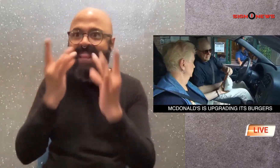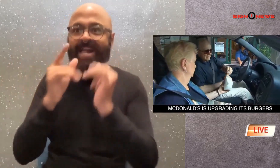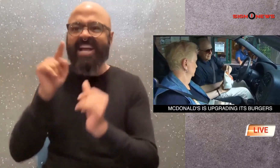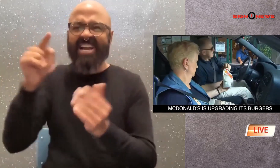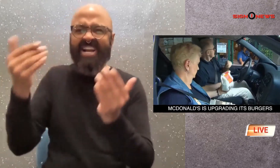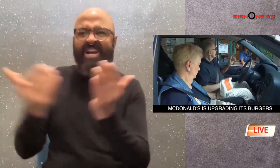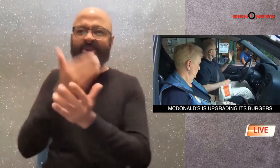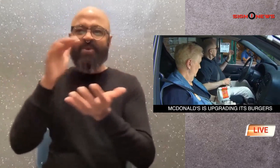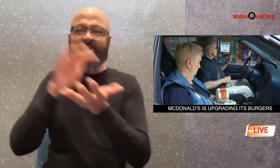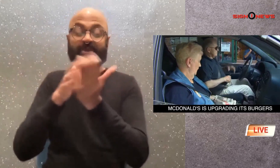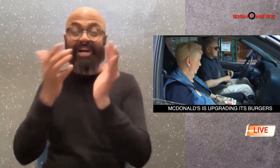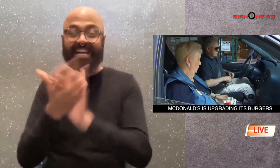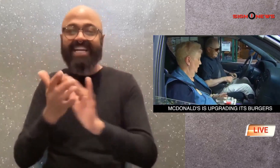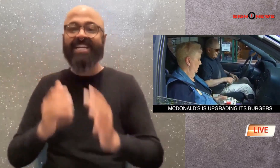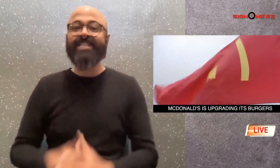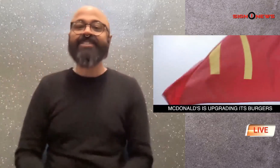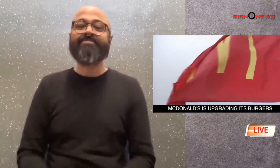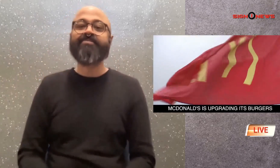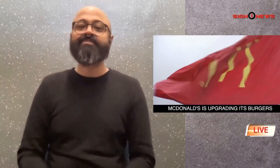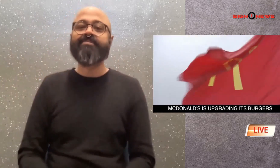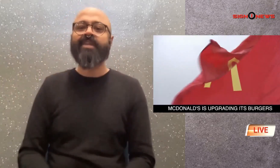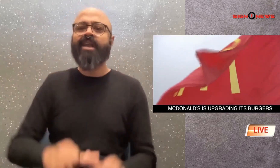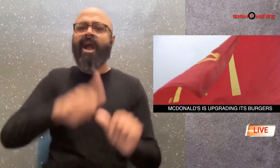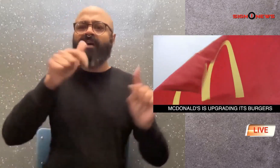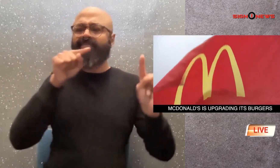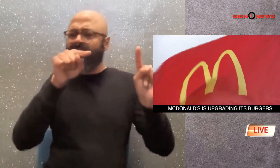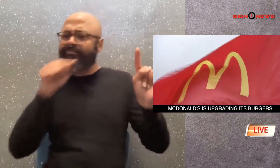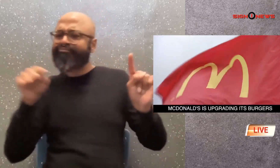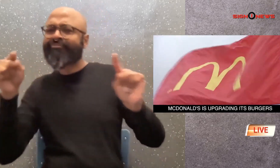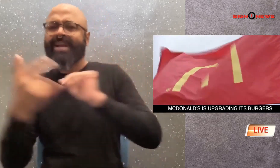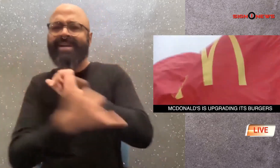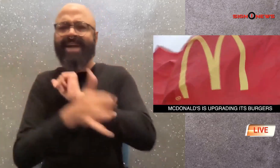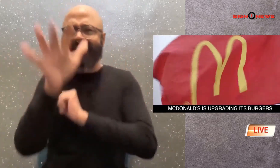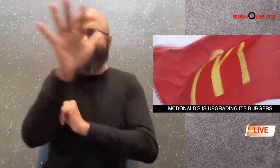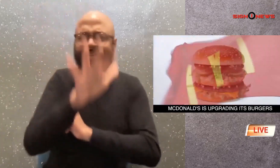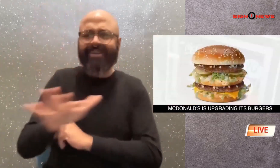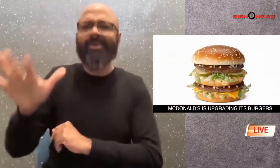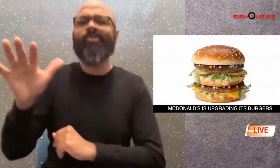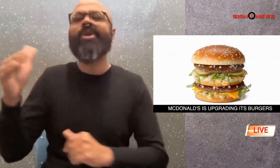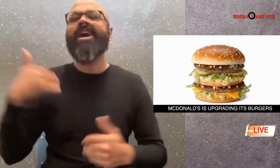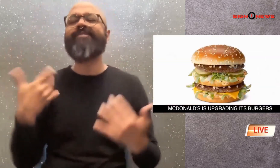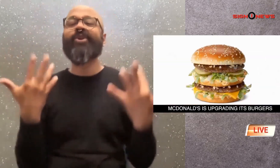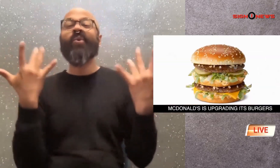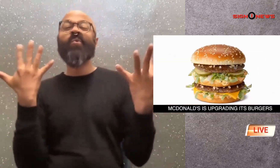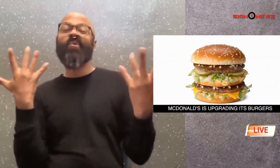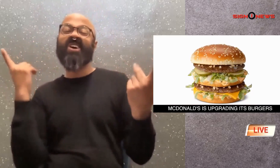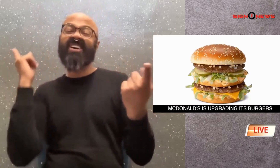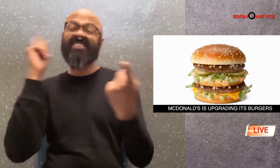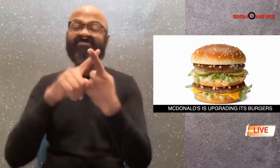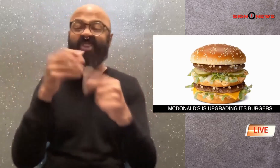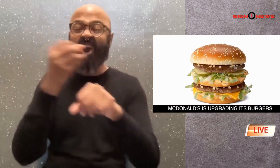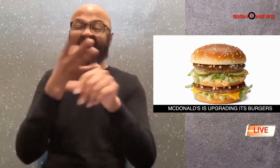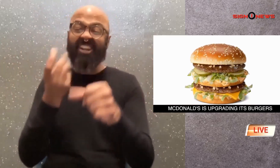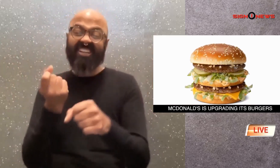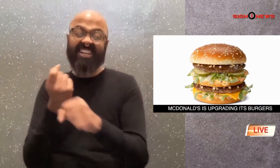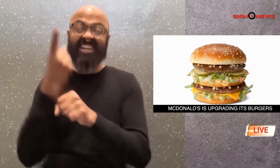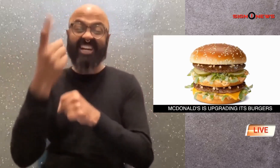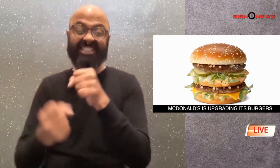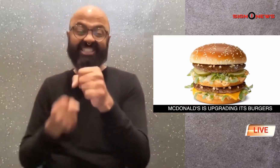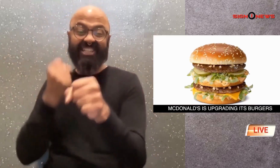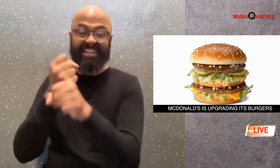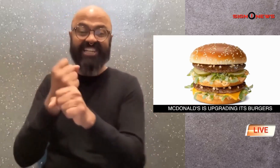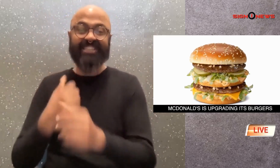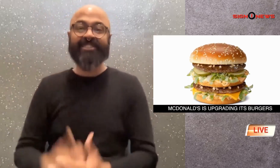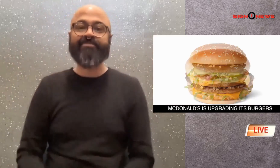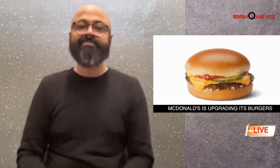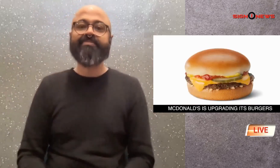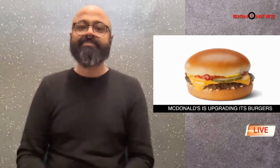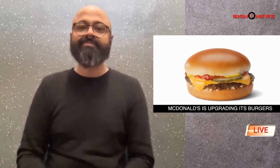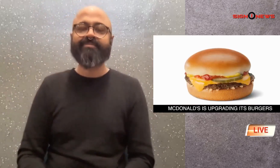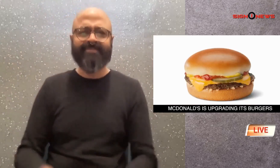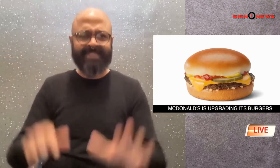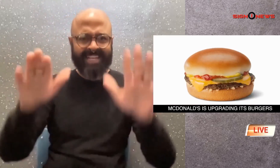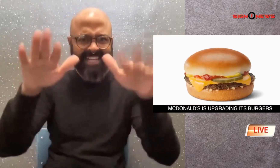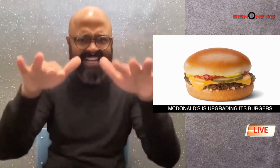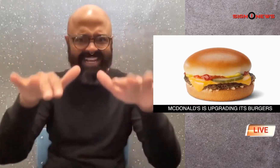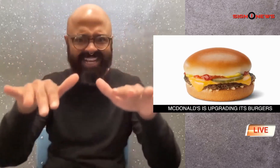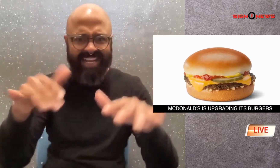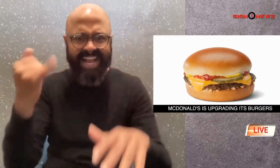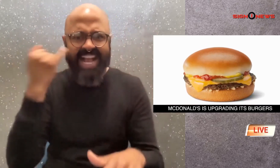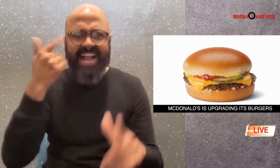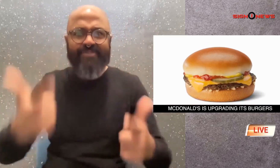try out the new burgers the rest of the country will have to wait until early next year but